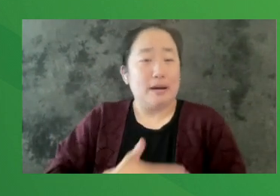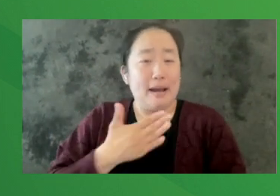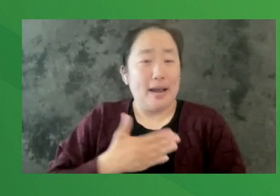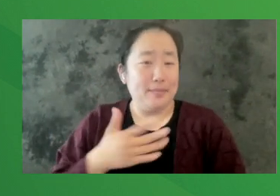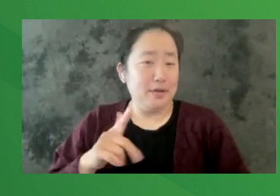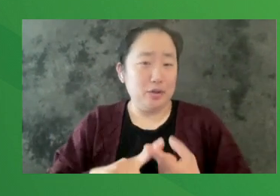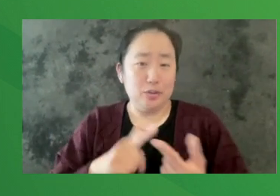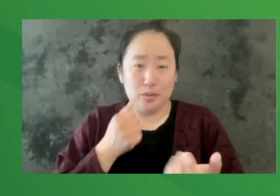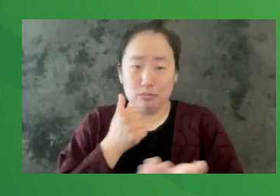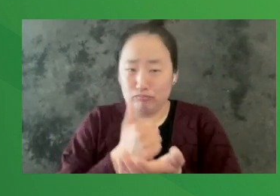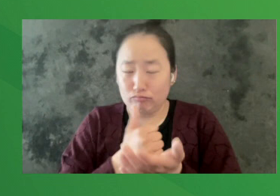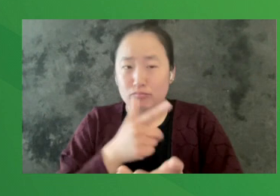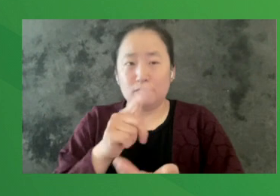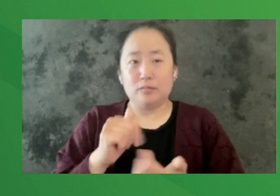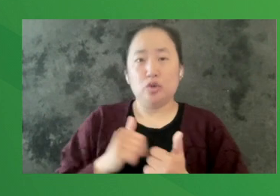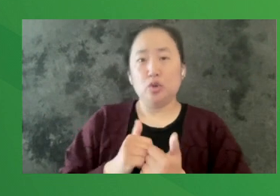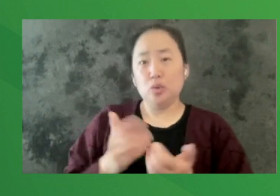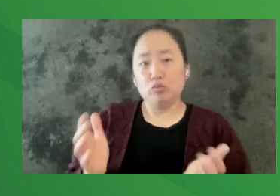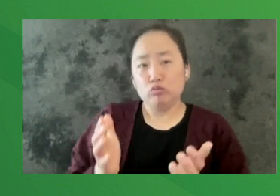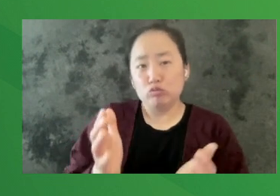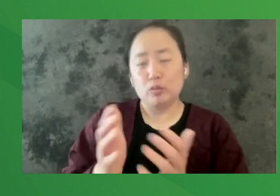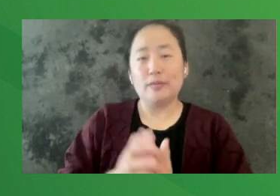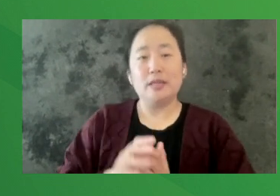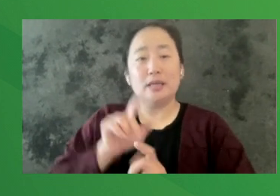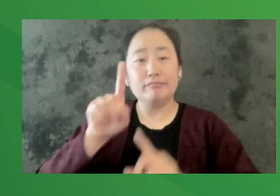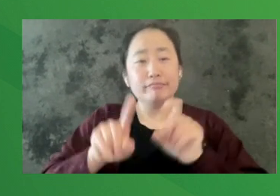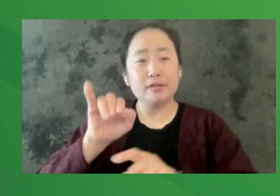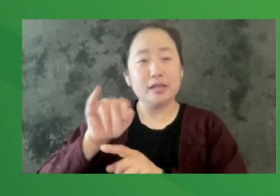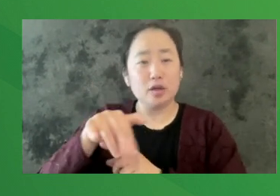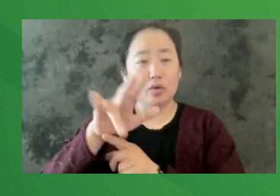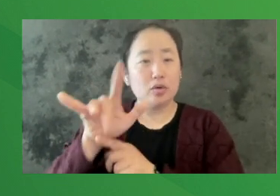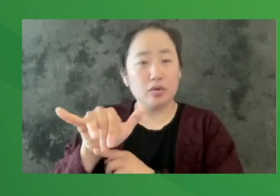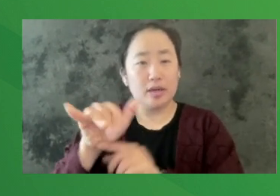good social studies, through good integration of environmental education. So, at this time,